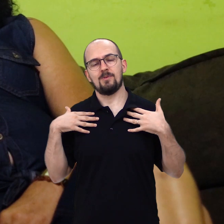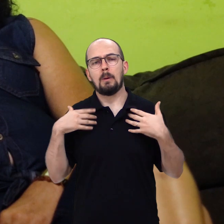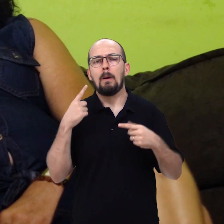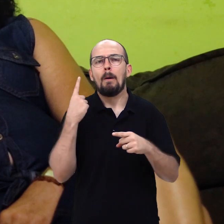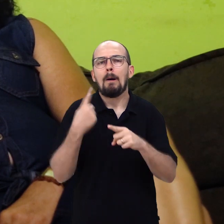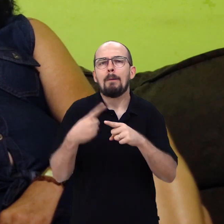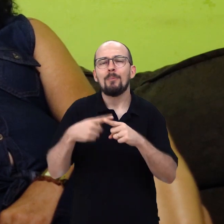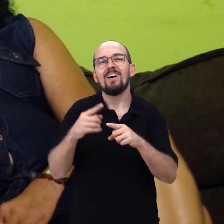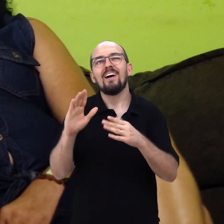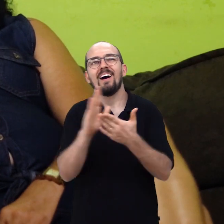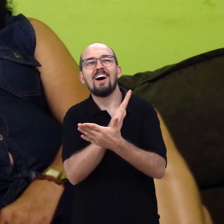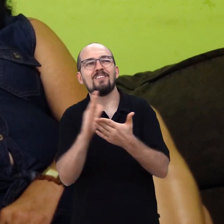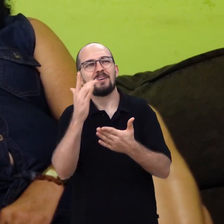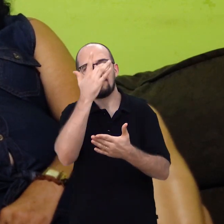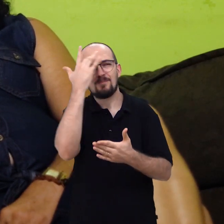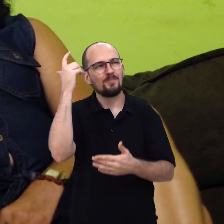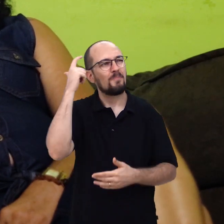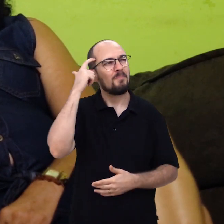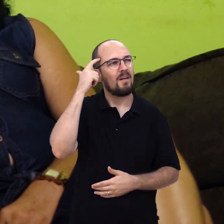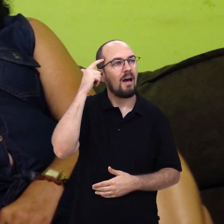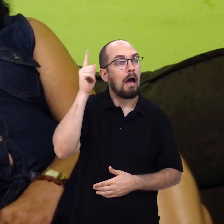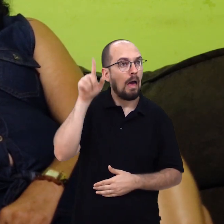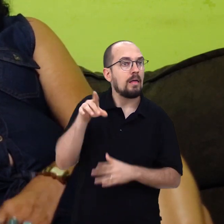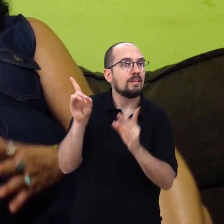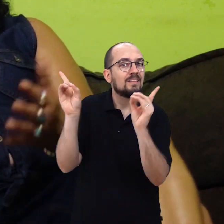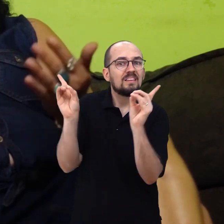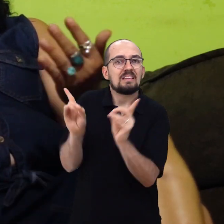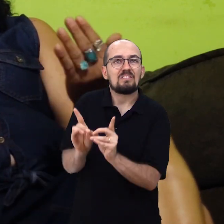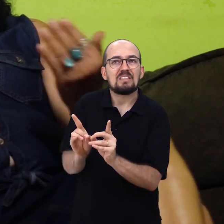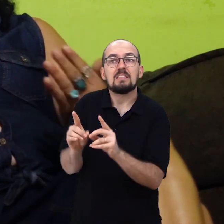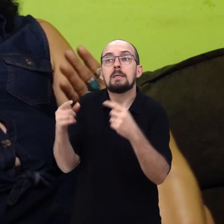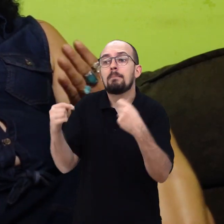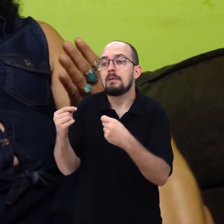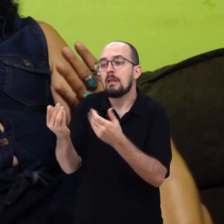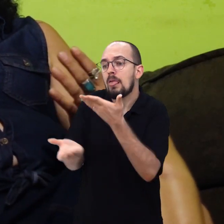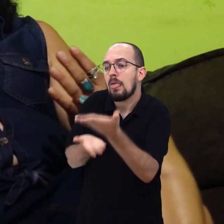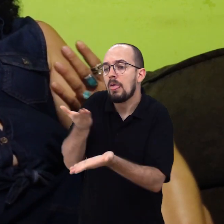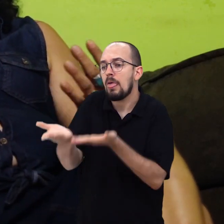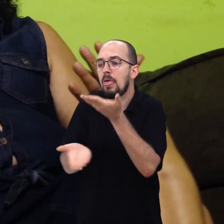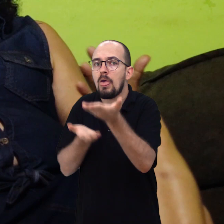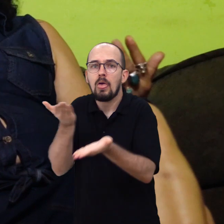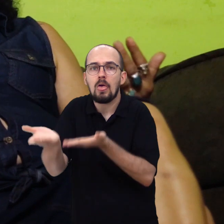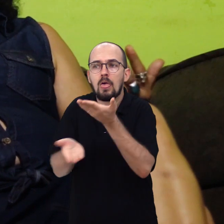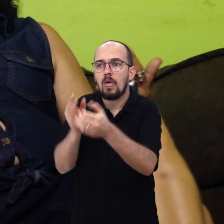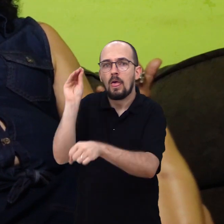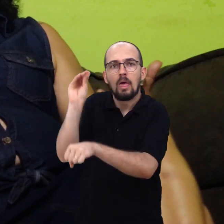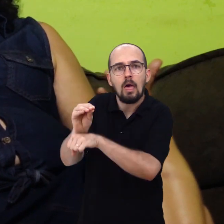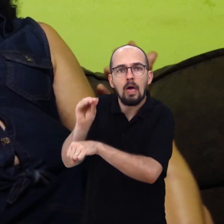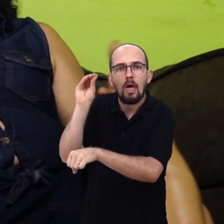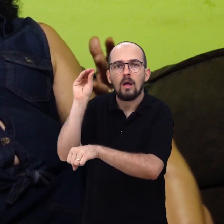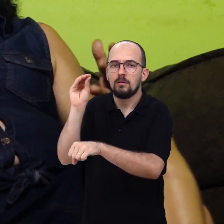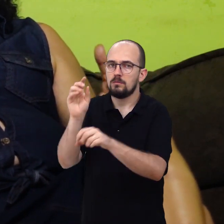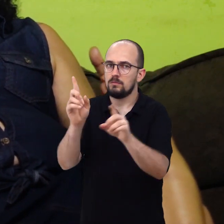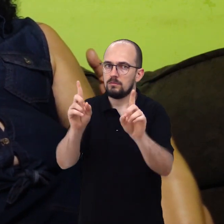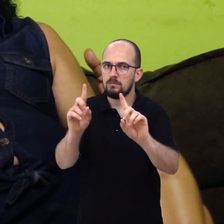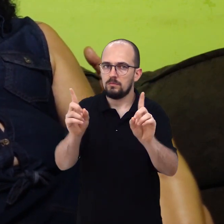I think that it's not because a person has a disability that we have to be overprotective towards them. You have to teach.